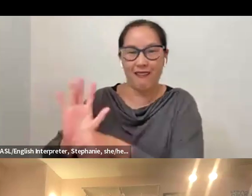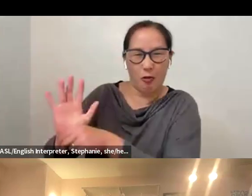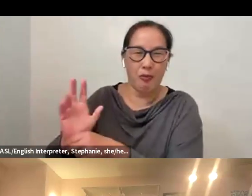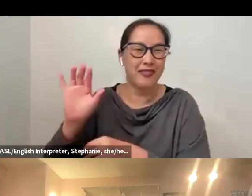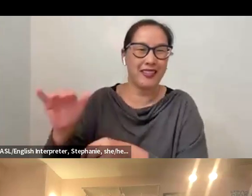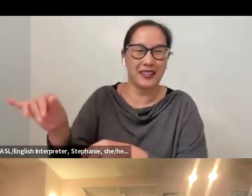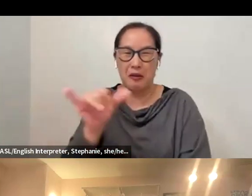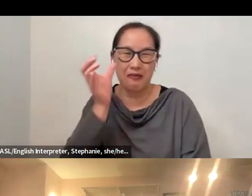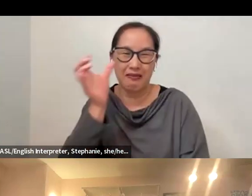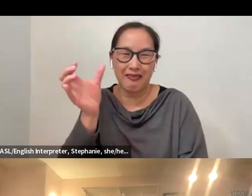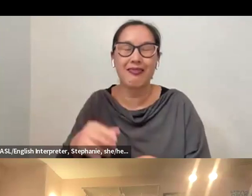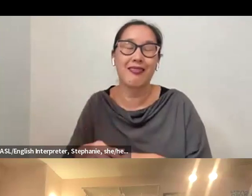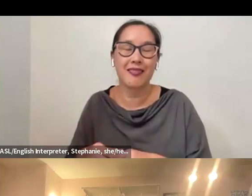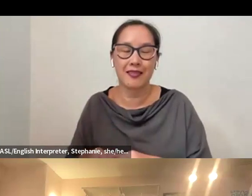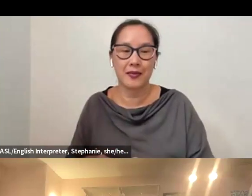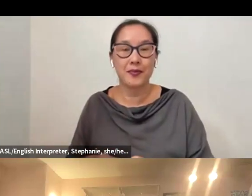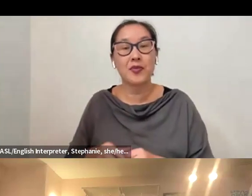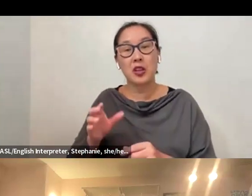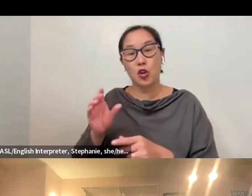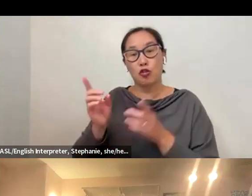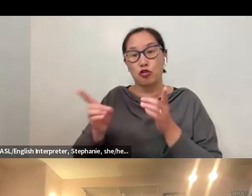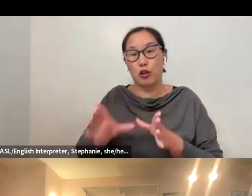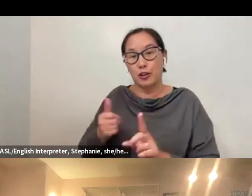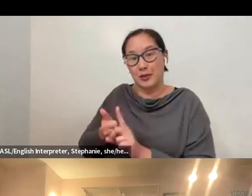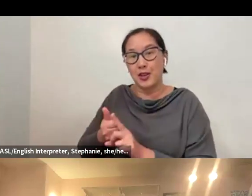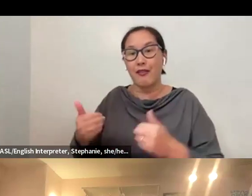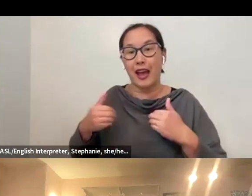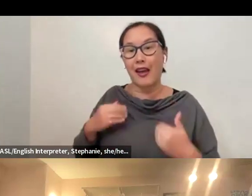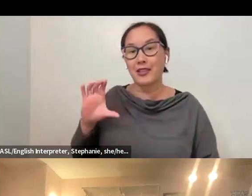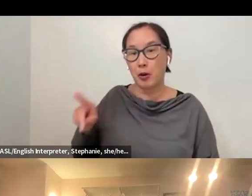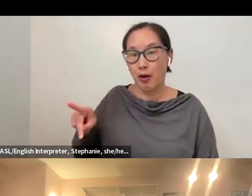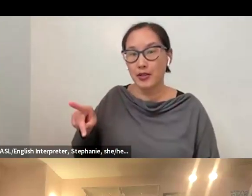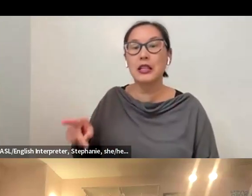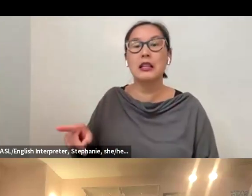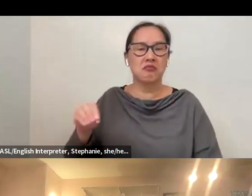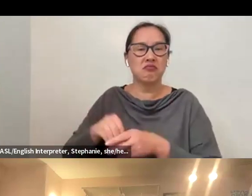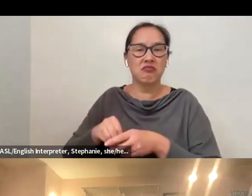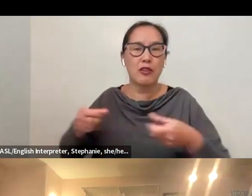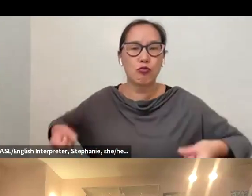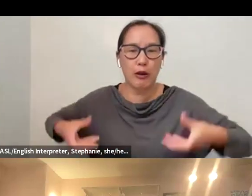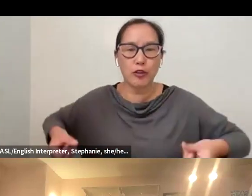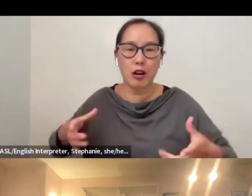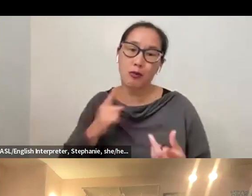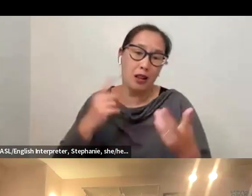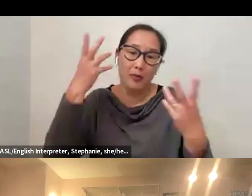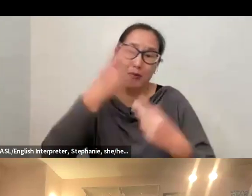He has cerebral palsy and is in a wheelchair. It's just a beautiful film. So.